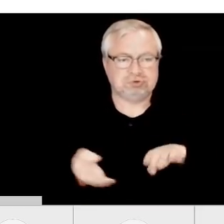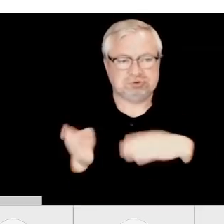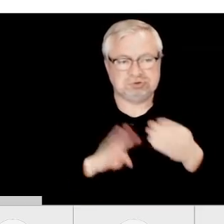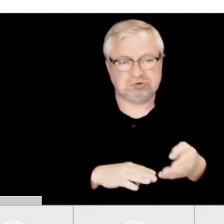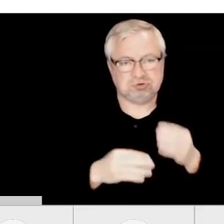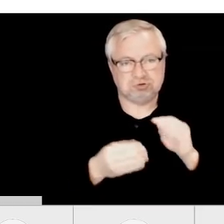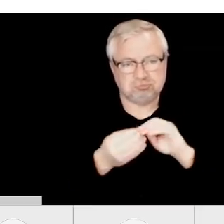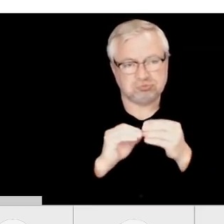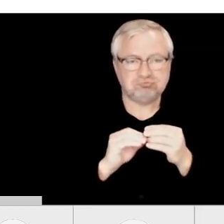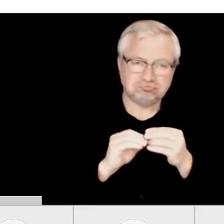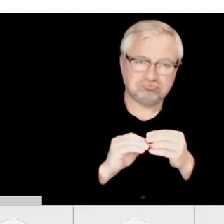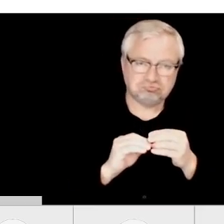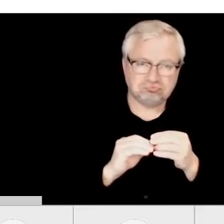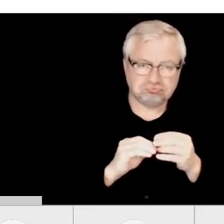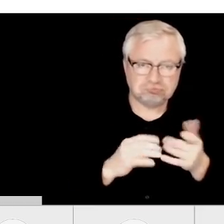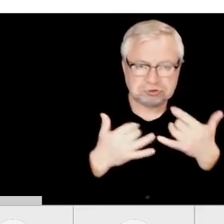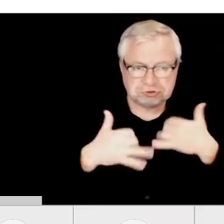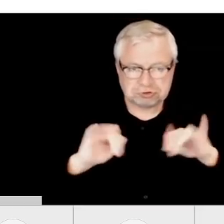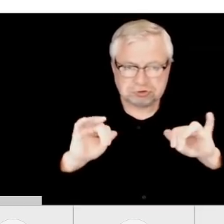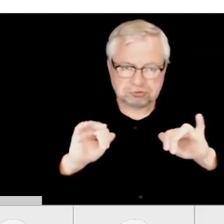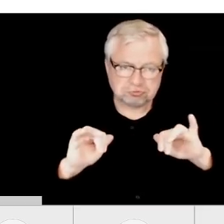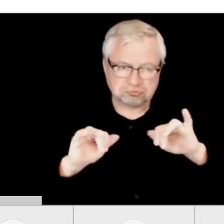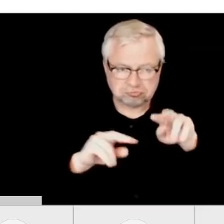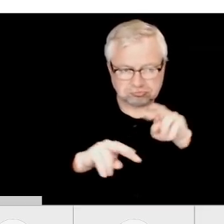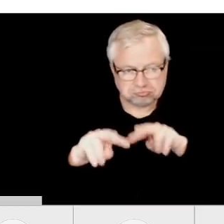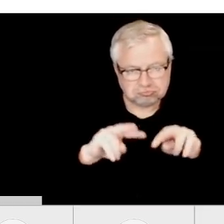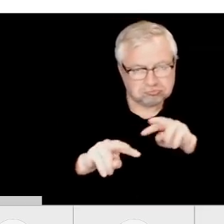of uncertainty under model three.